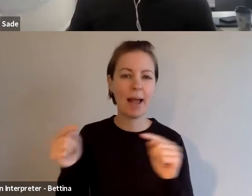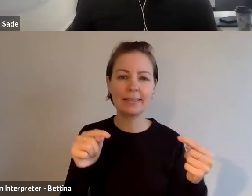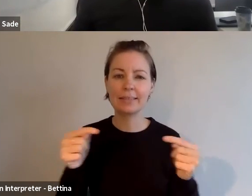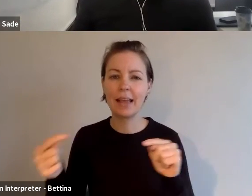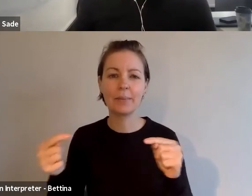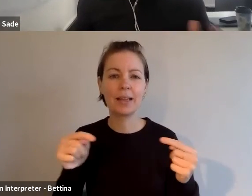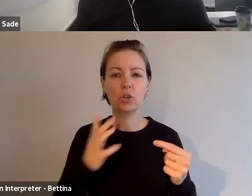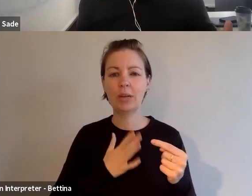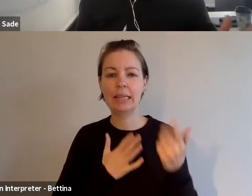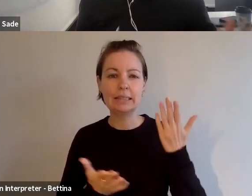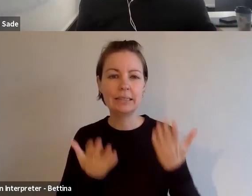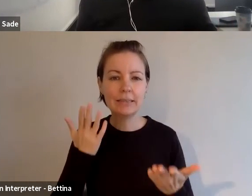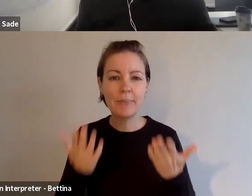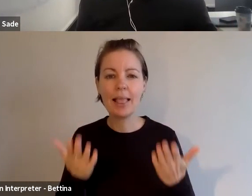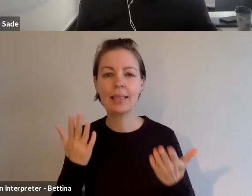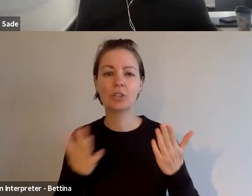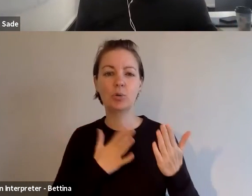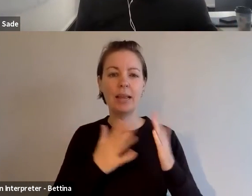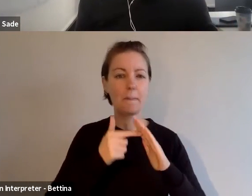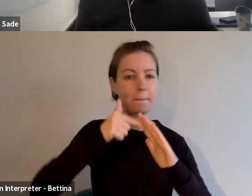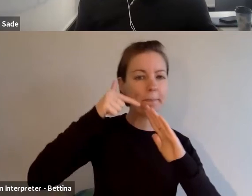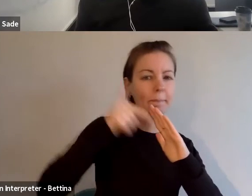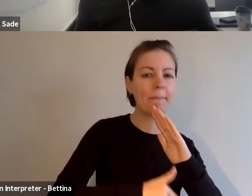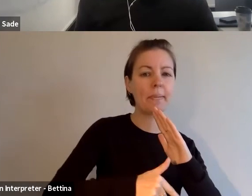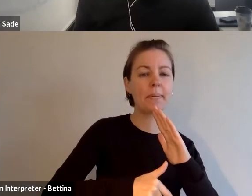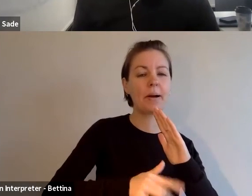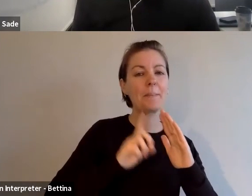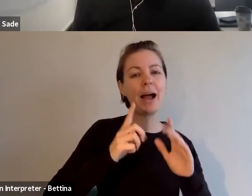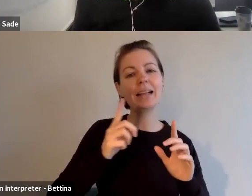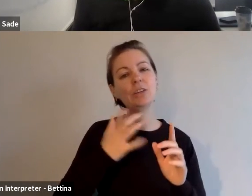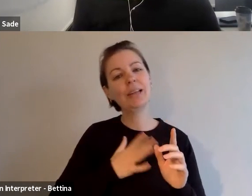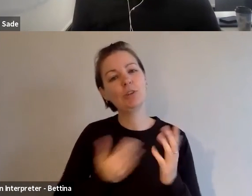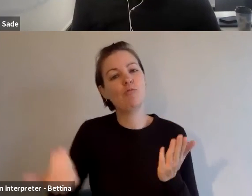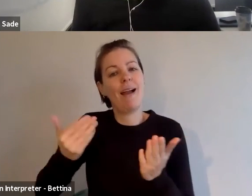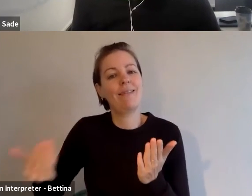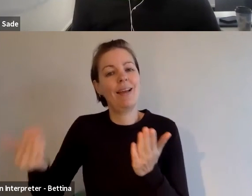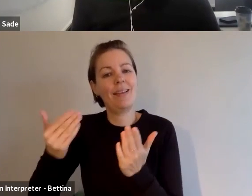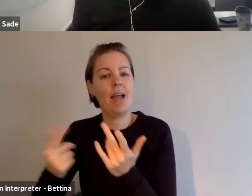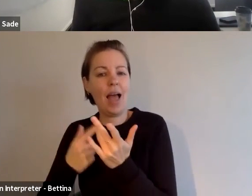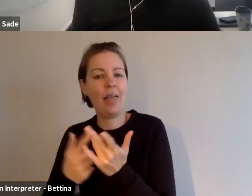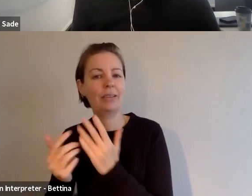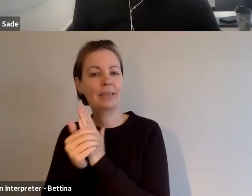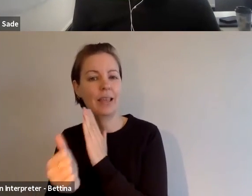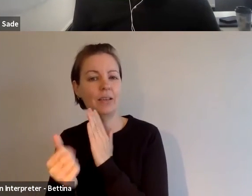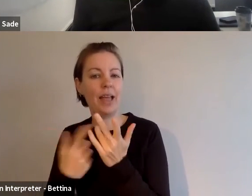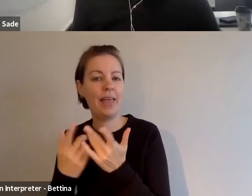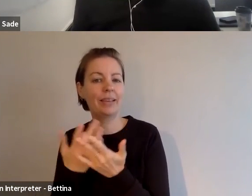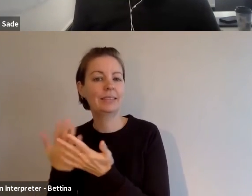disciplinary debts and other curriculum. When we looked at creative practice